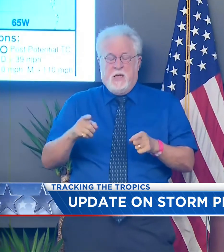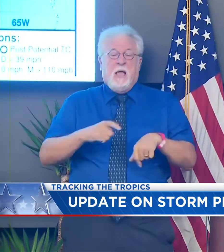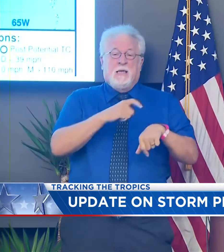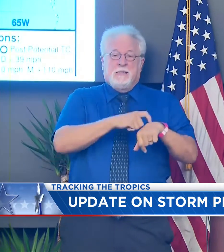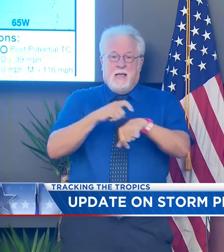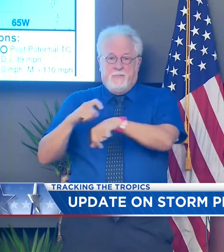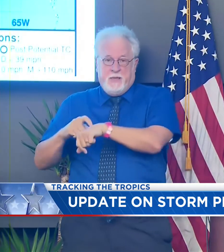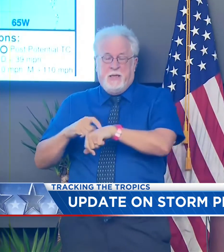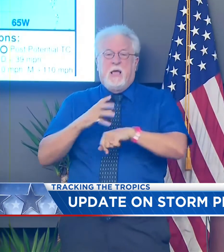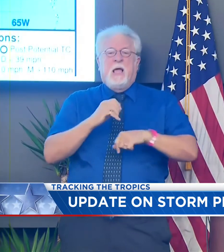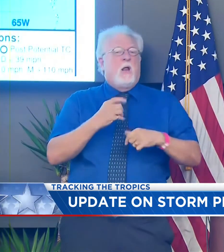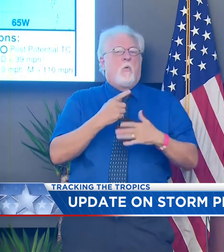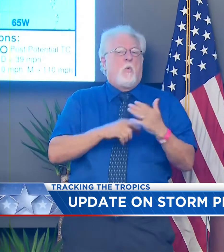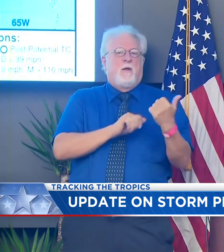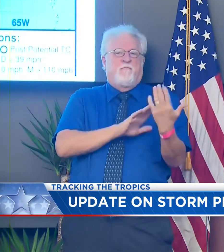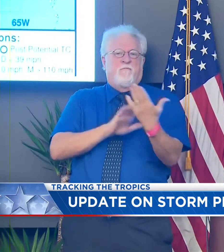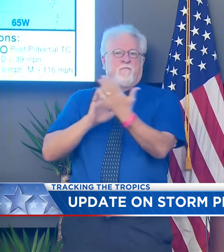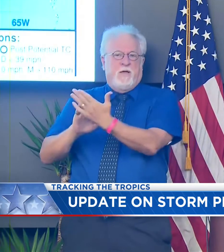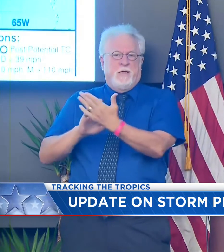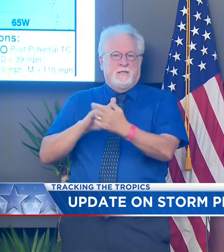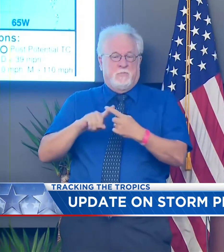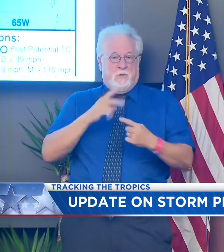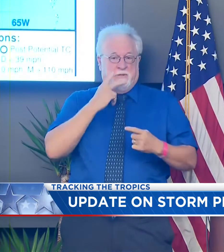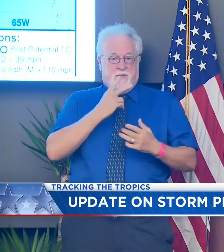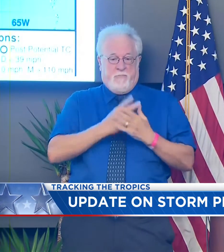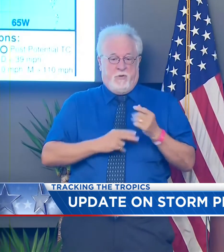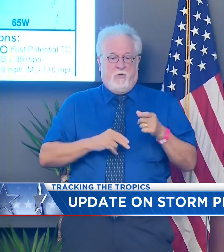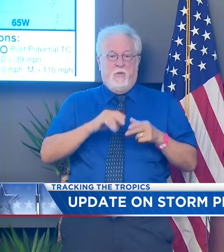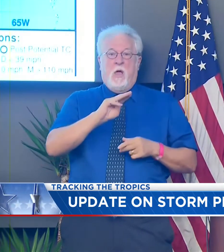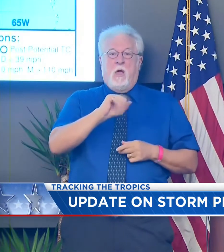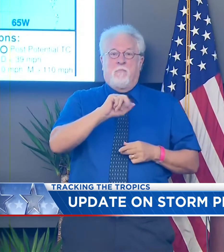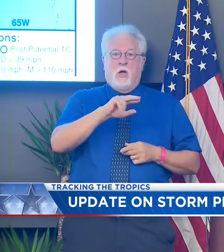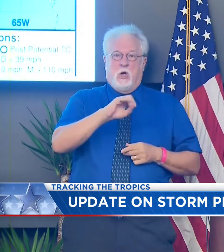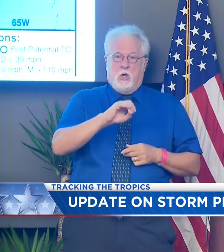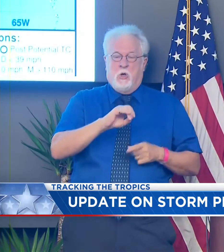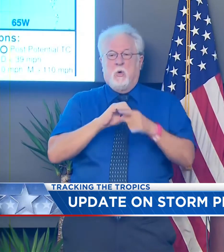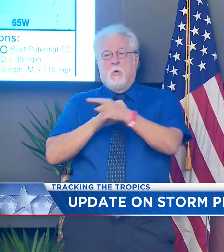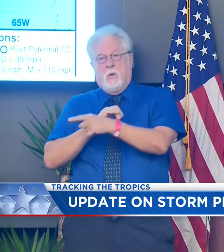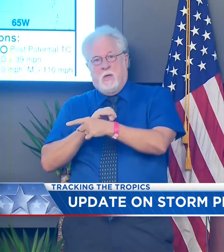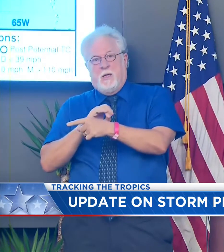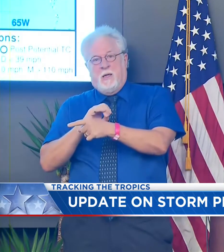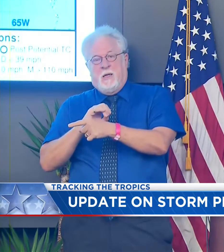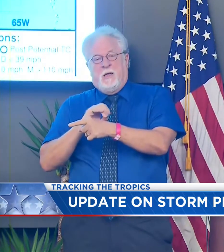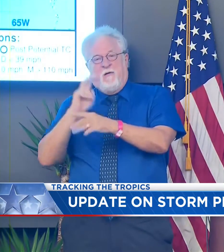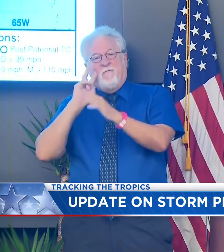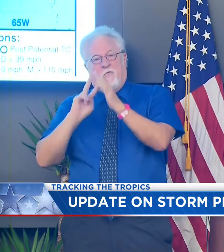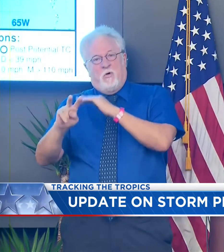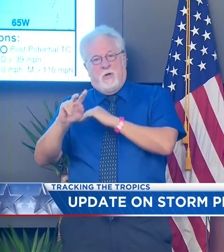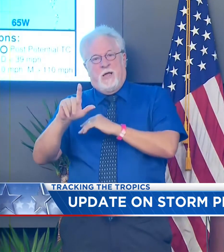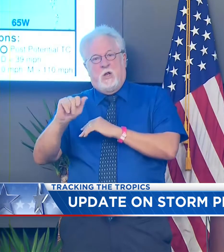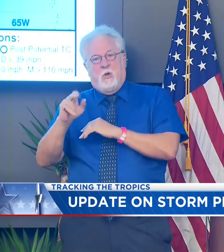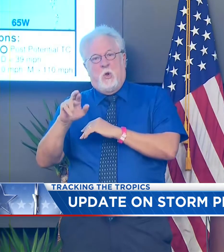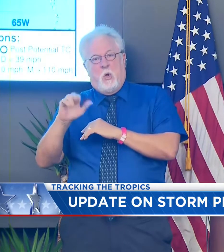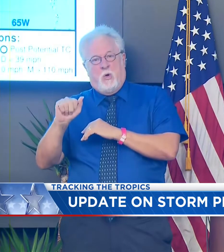SO I WANT TO ELABORATE A LITTLE BIT ON THE THREATS OF EACH OF THE STORMS, SOME OF THE TIMING, AND. SO THINGS WE'LL BE FACING